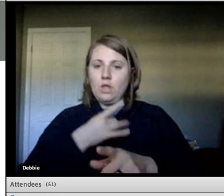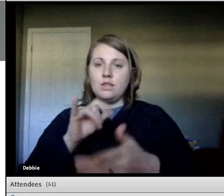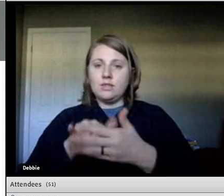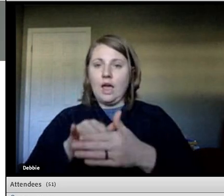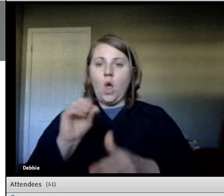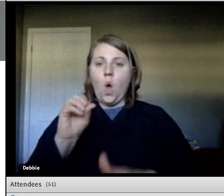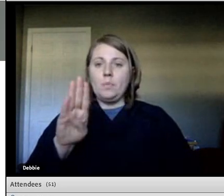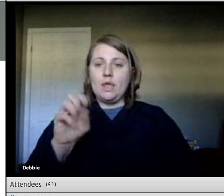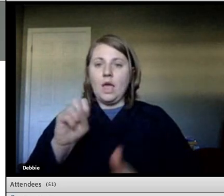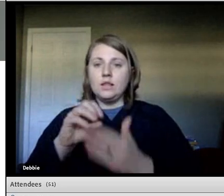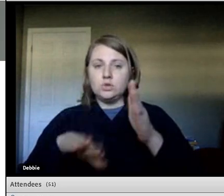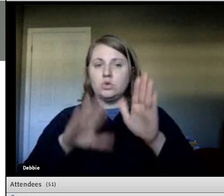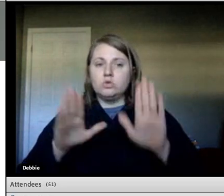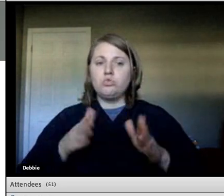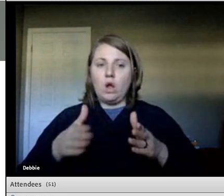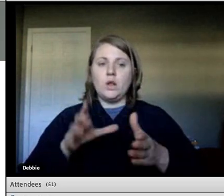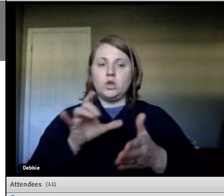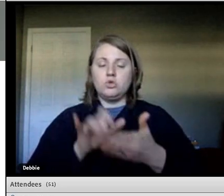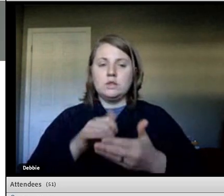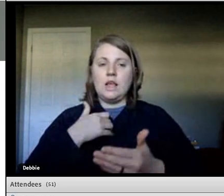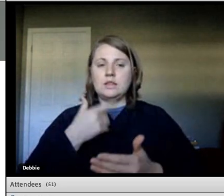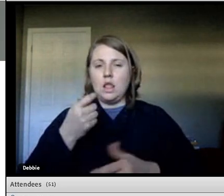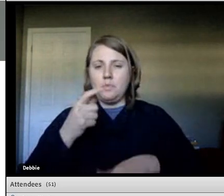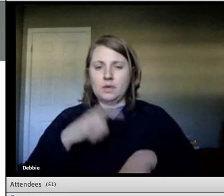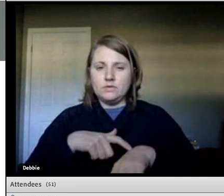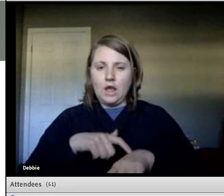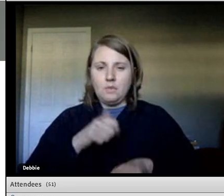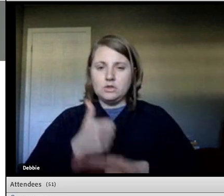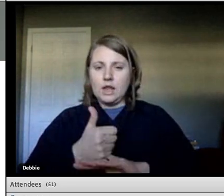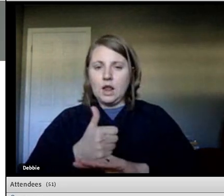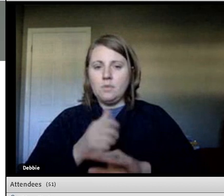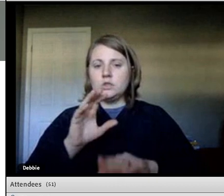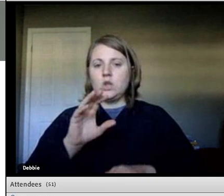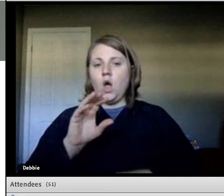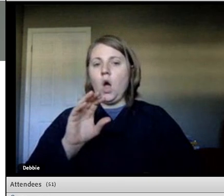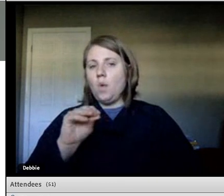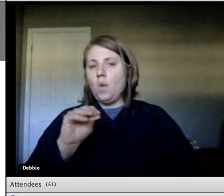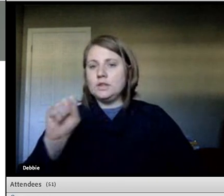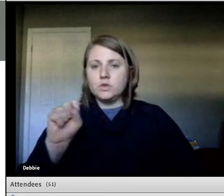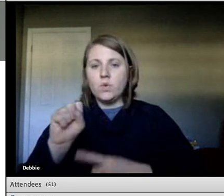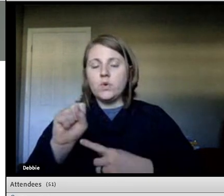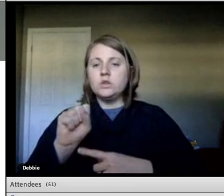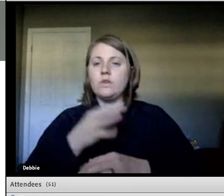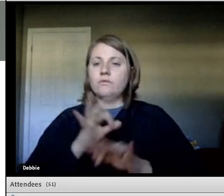It's open-source so free of charge, but you can set up the streaming from this software,